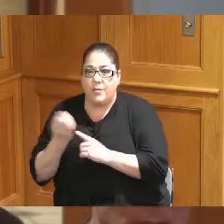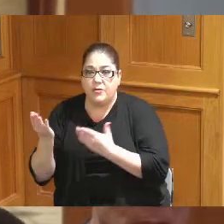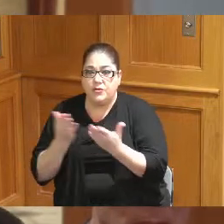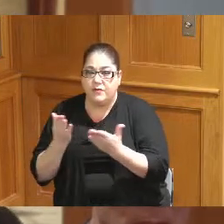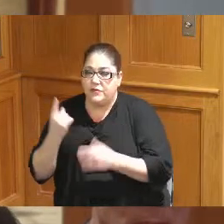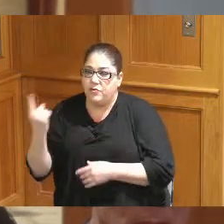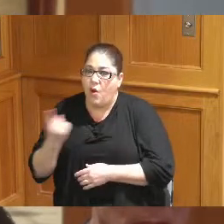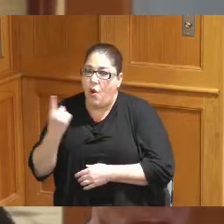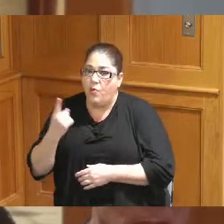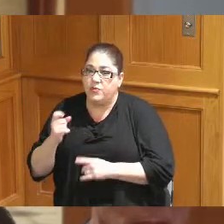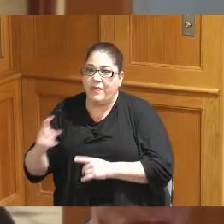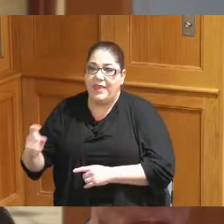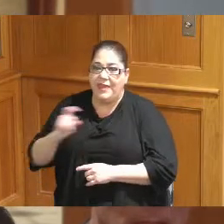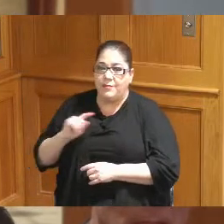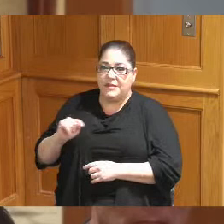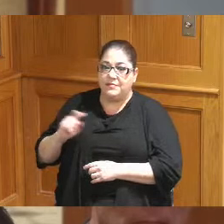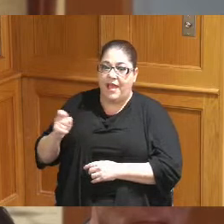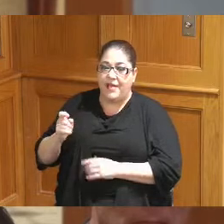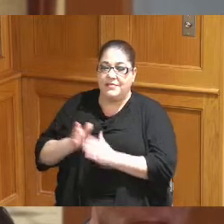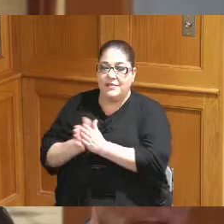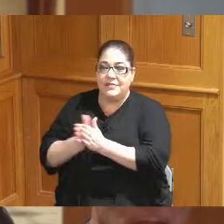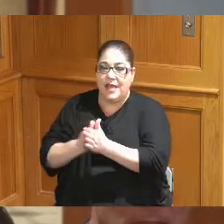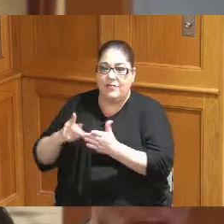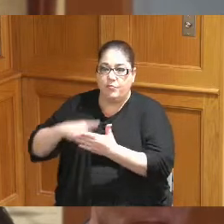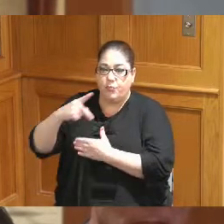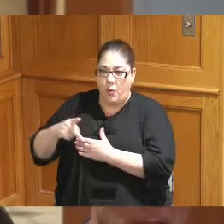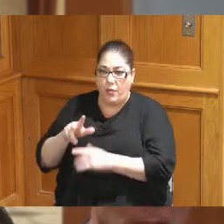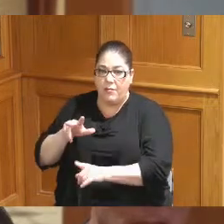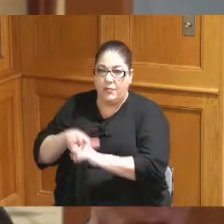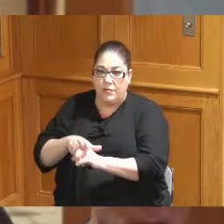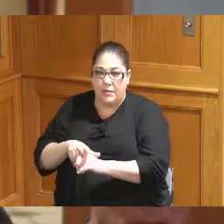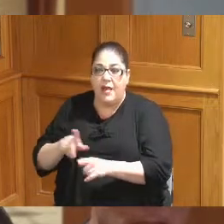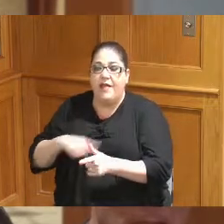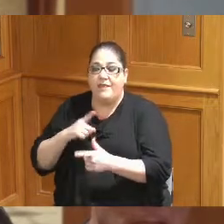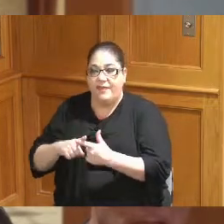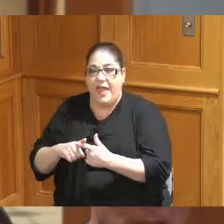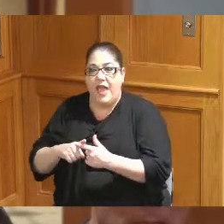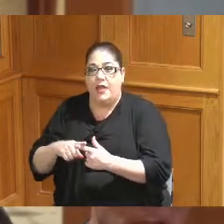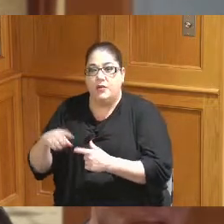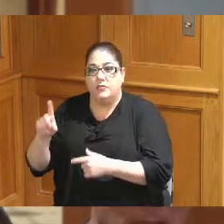incentive that there aren't any issues so we did do that check but I think Mark's done a lot more